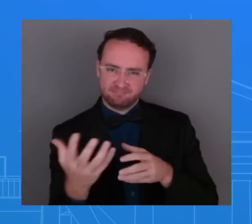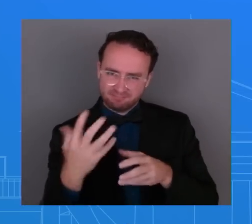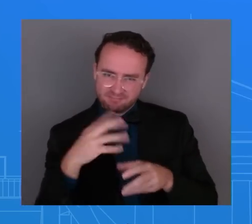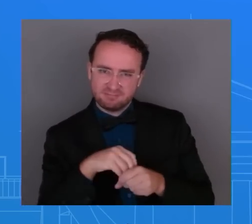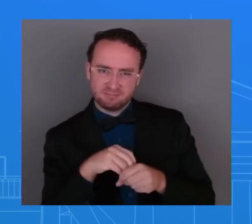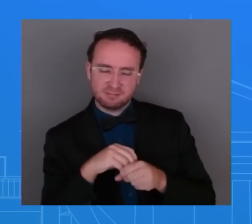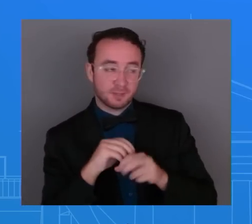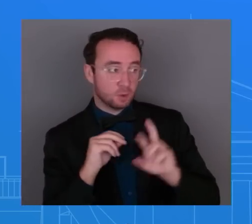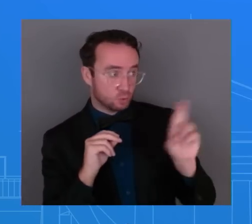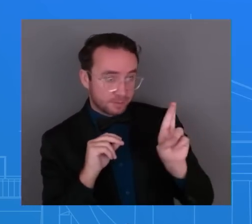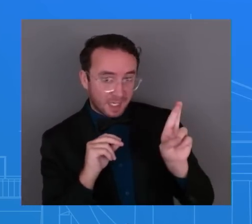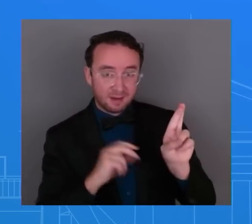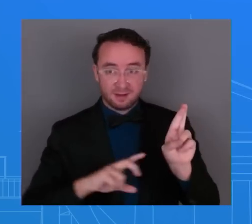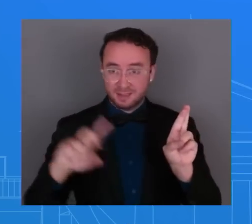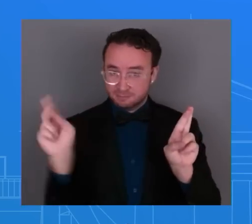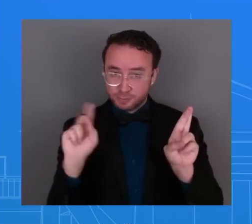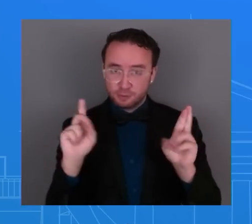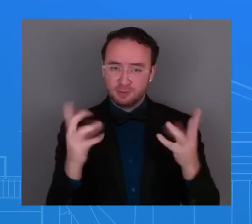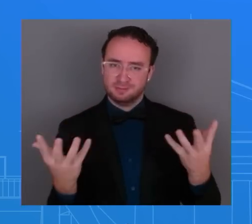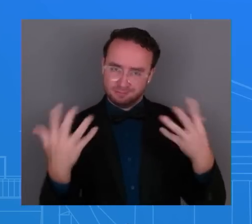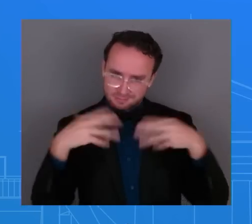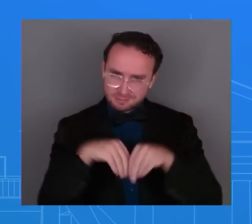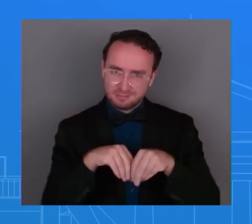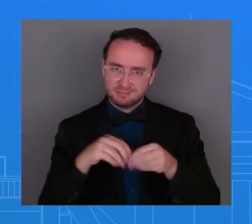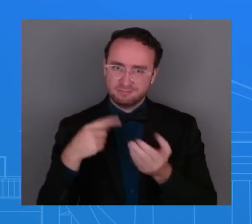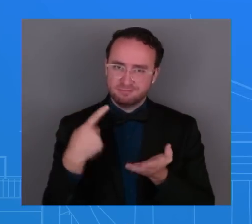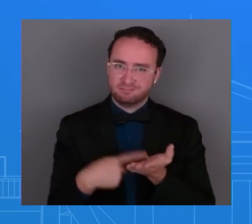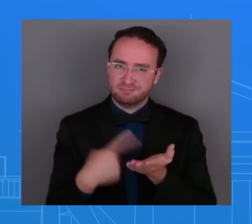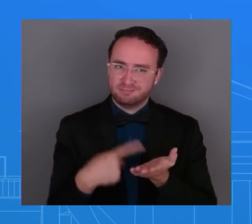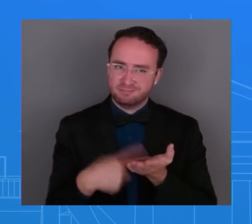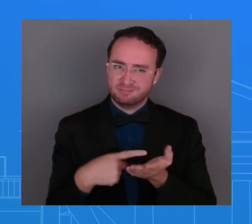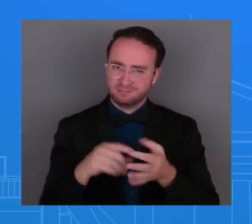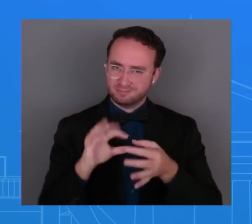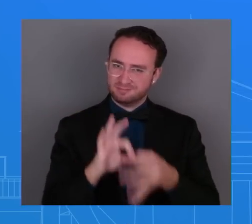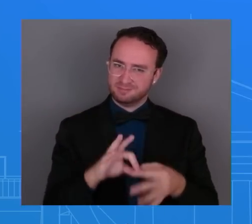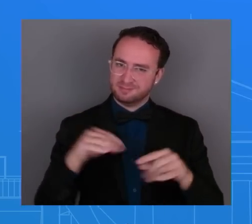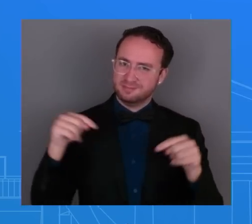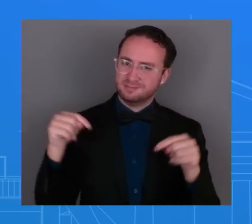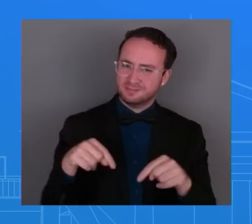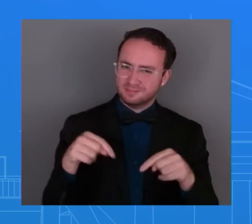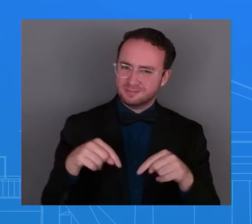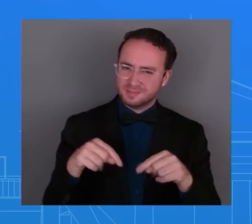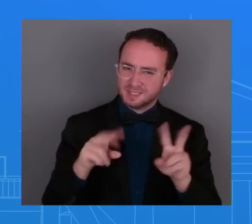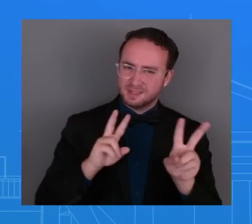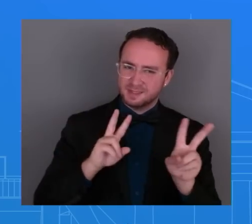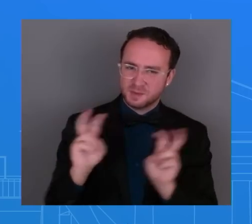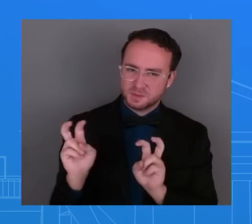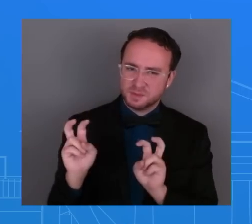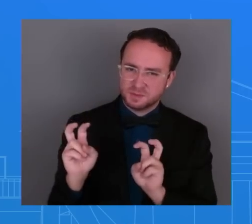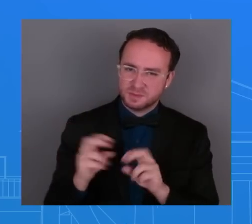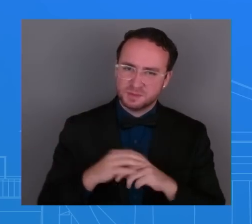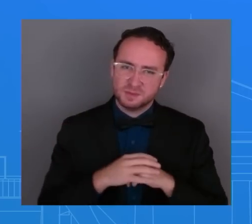because it would help Joe Biden, by the former president. That's their decision. The Press: And there's one more thing that came out over the weekend.